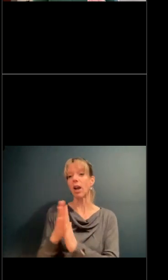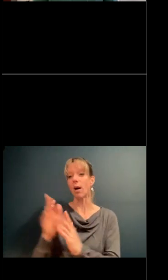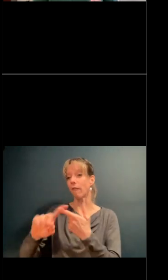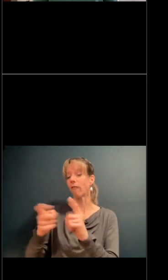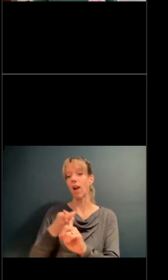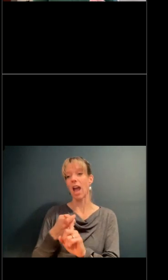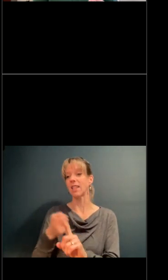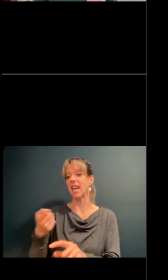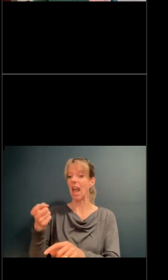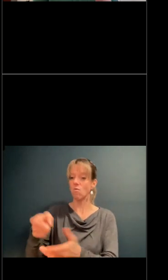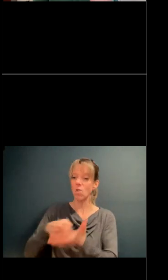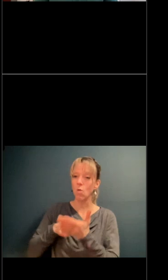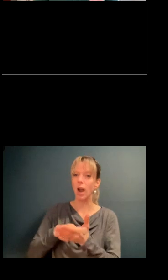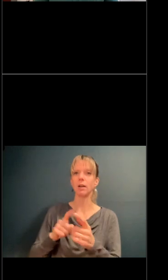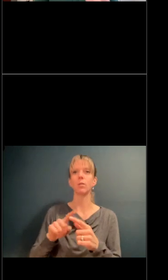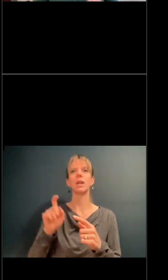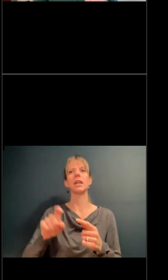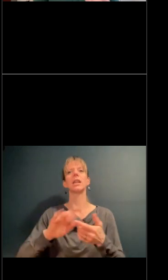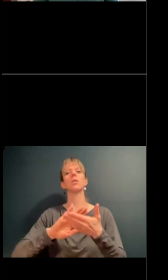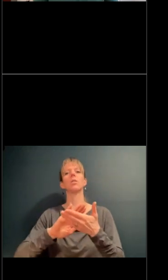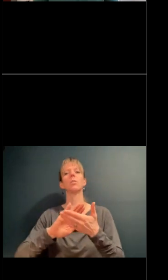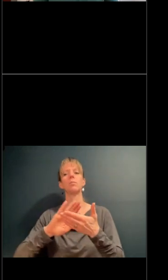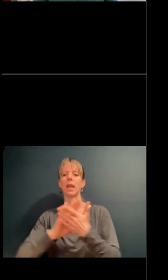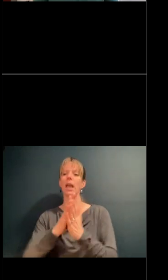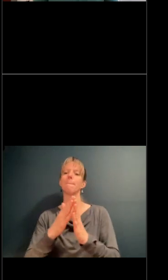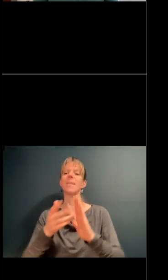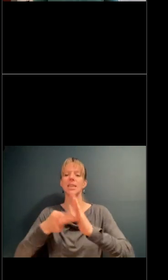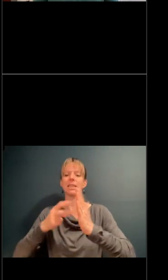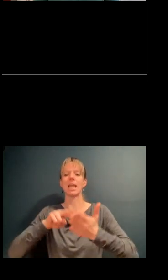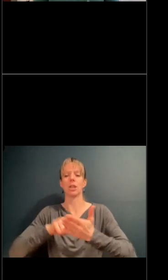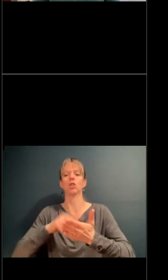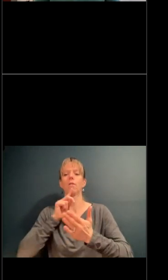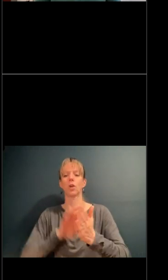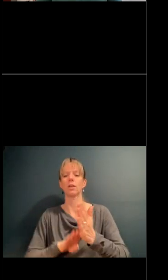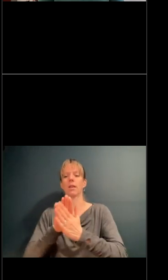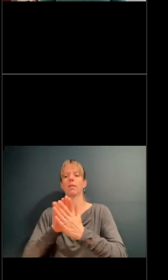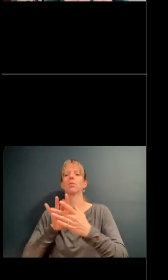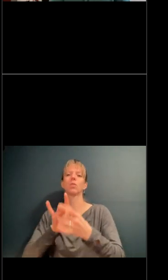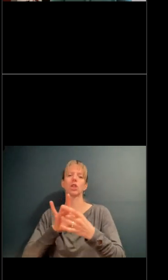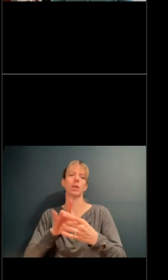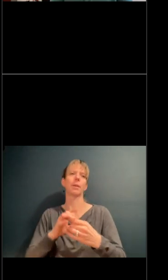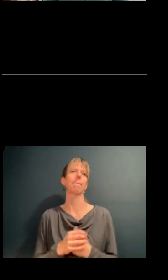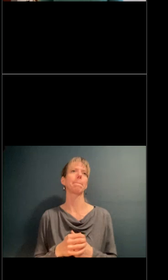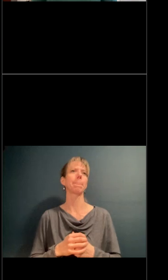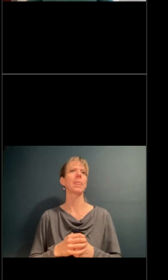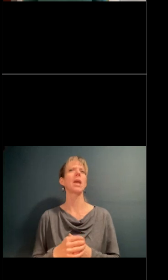intentional about fostering relationships. As you think about the students you work with,